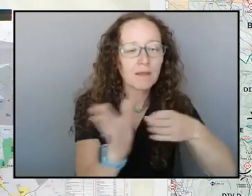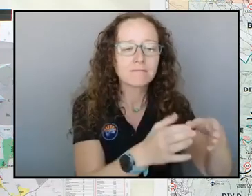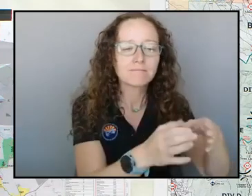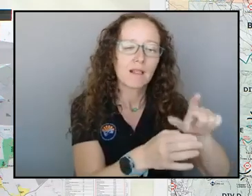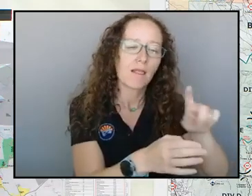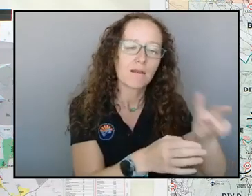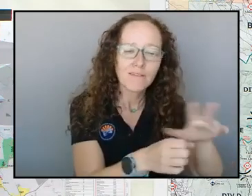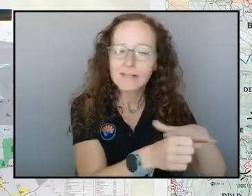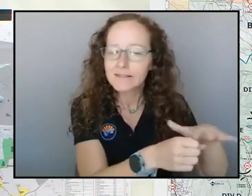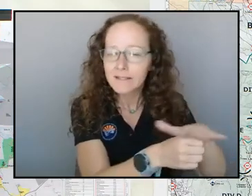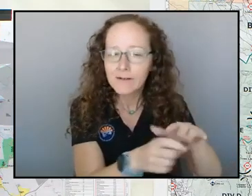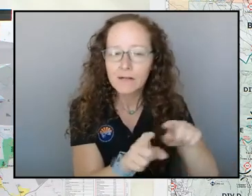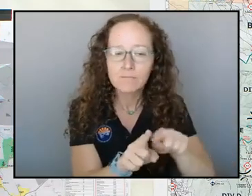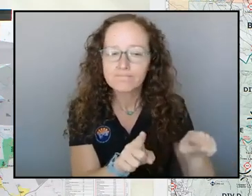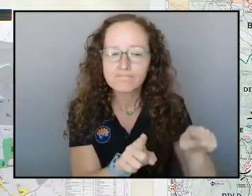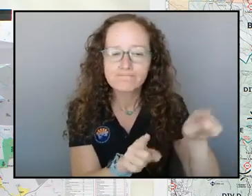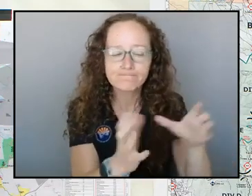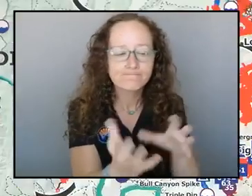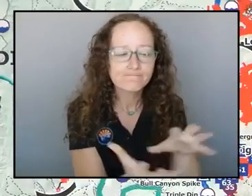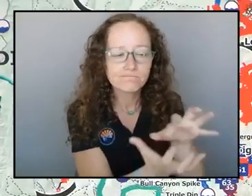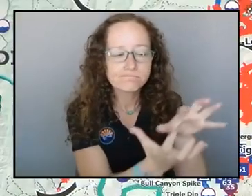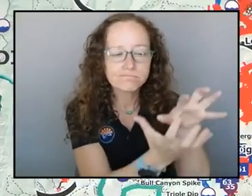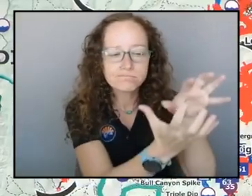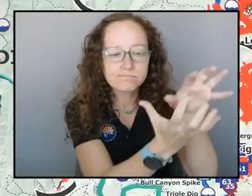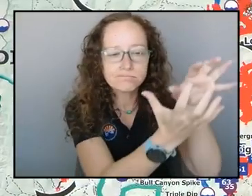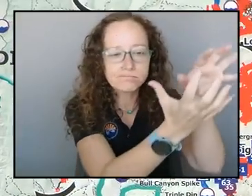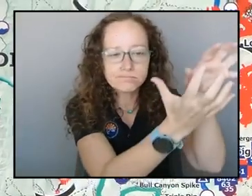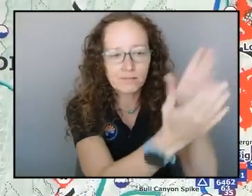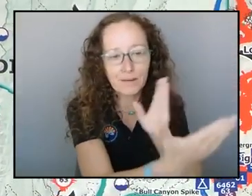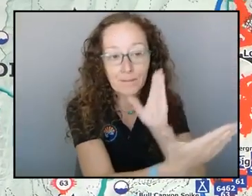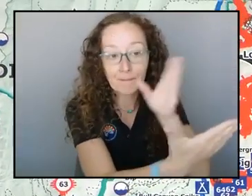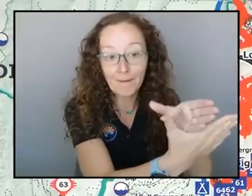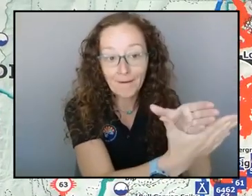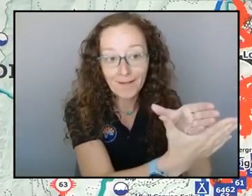to go and bother the majority of the eastern portion of the fire